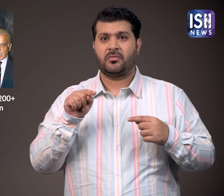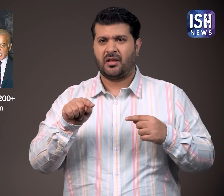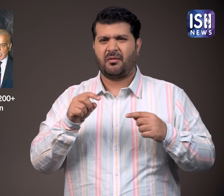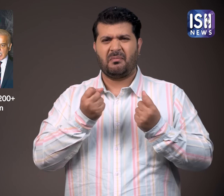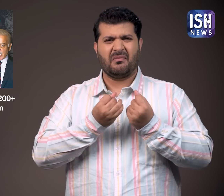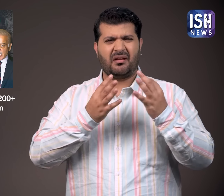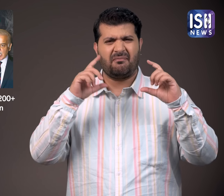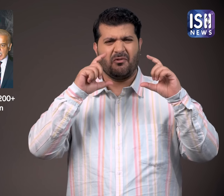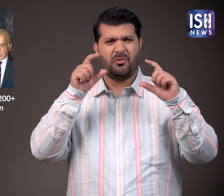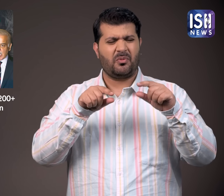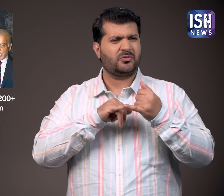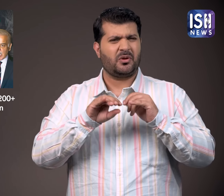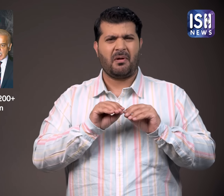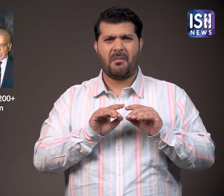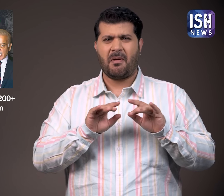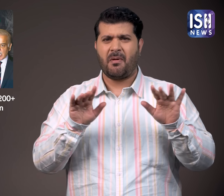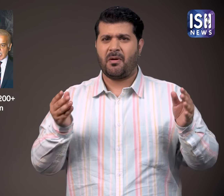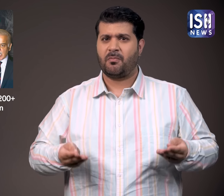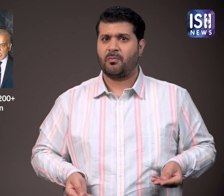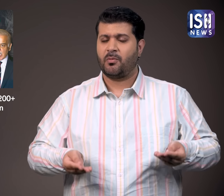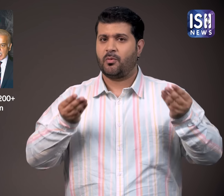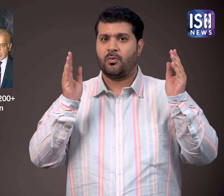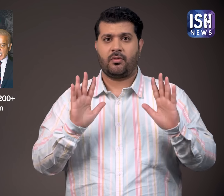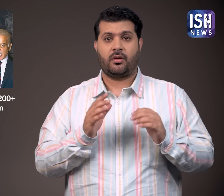However, many photos are now going viral